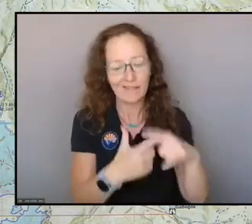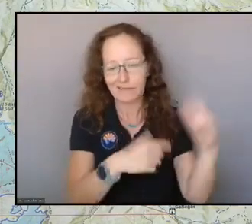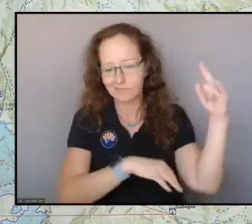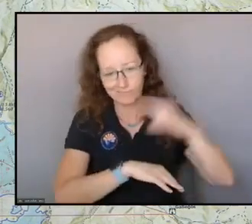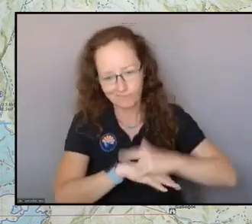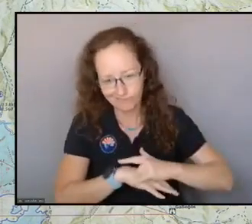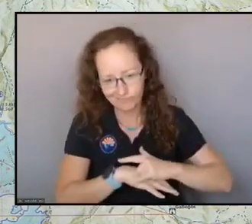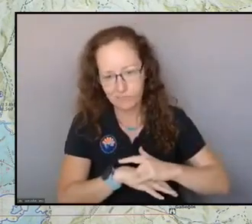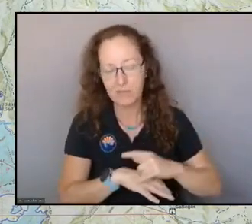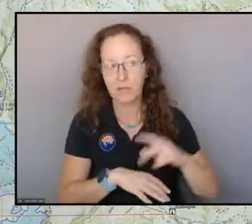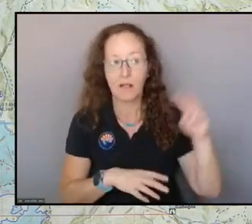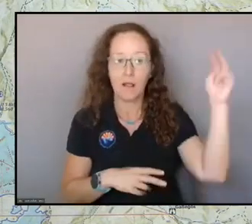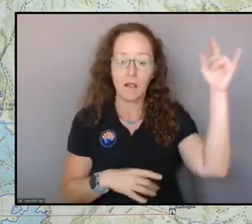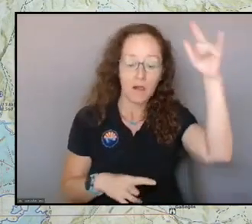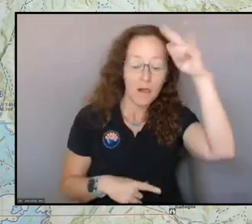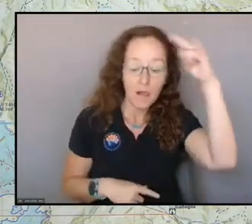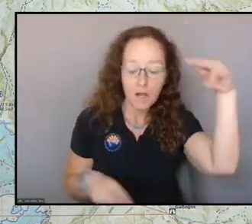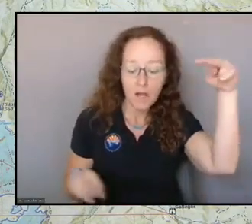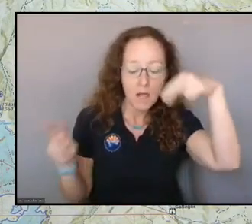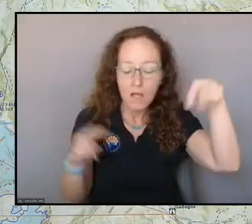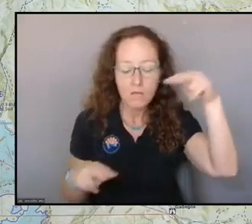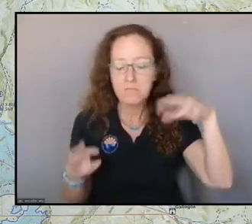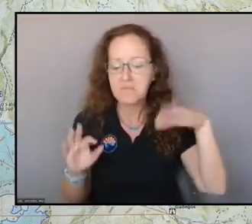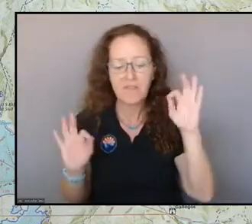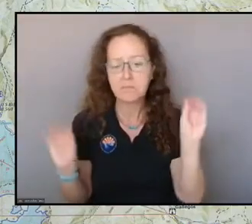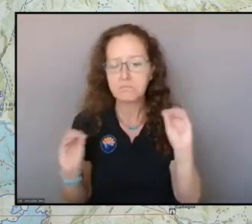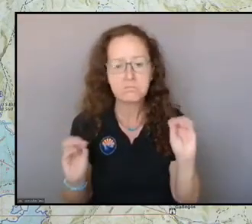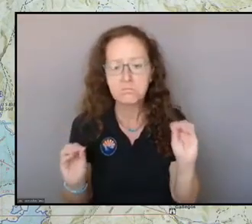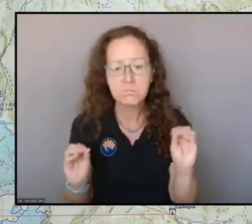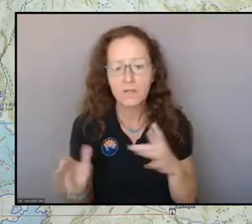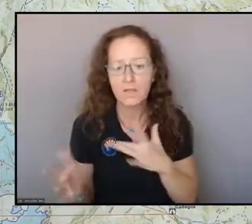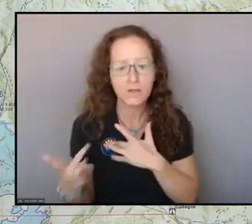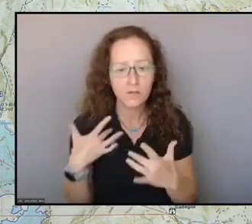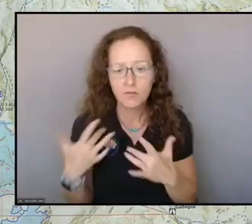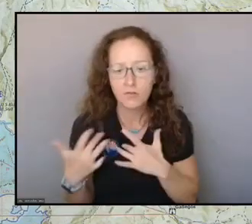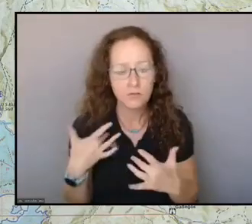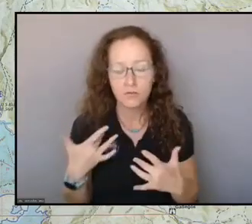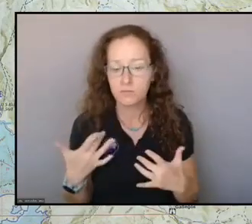ADDRESSED, SO IT IS OUR HOPE THAT THE WORK WE DID WILL